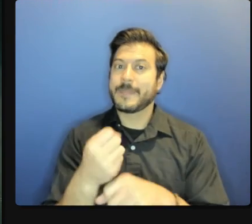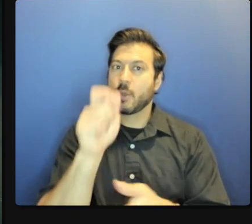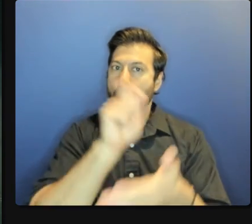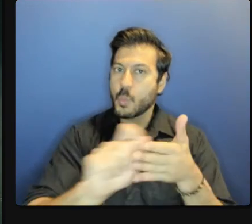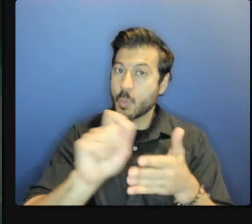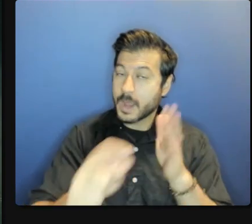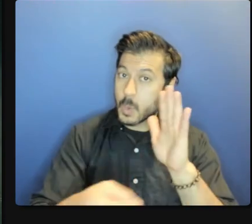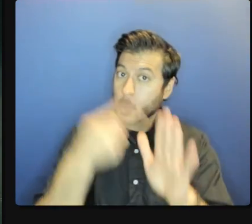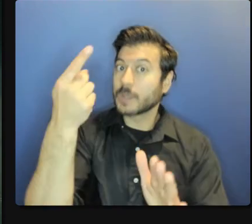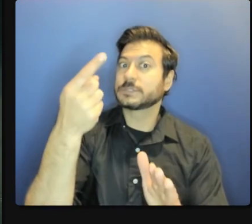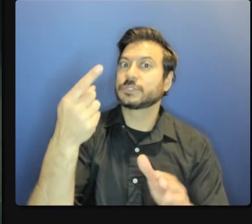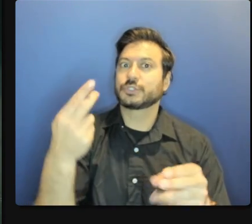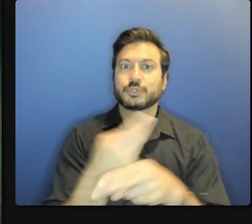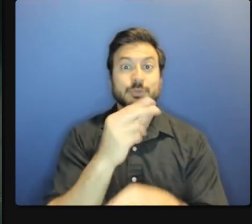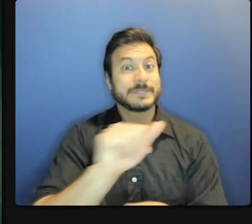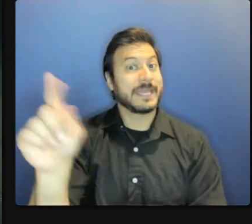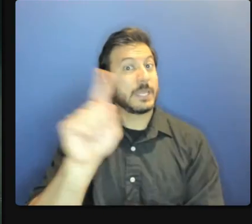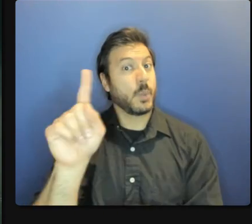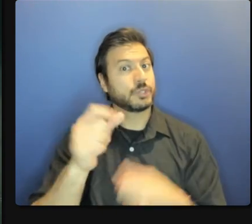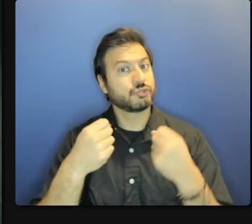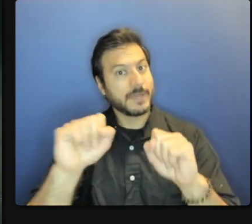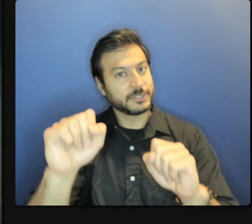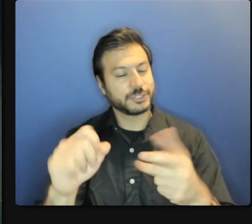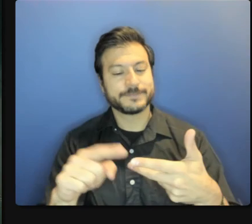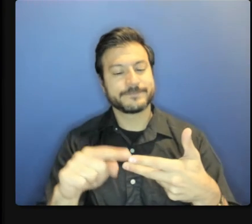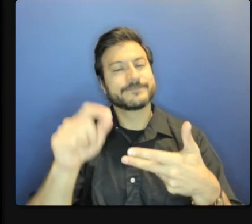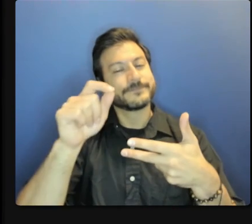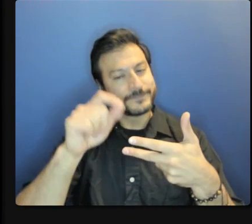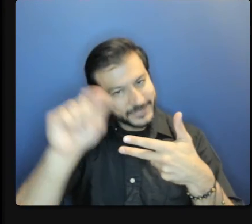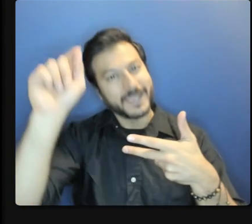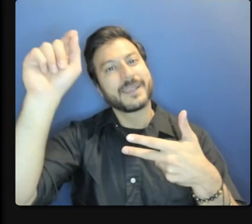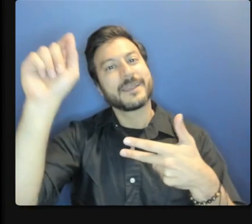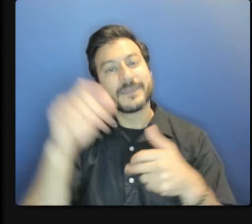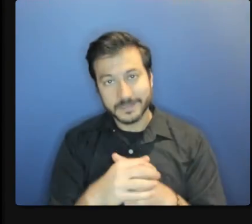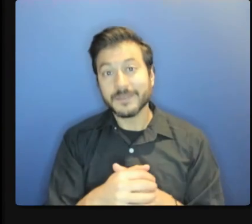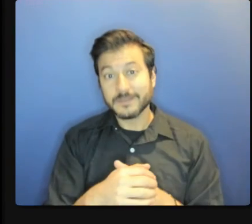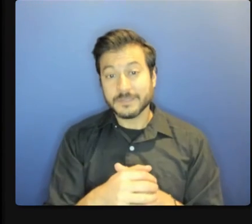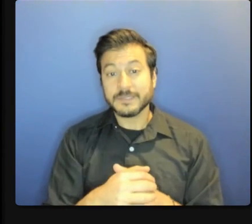Enable a right once, leverage anywhere strategy. Check.